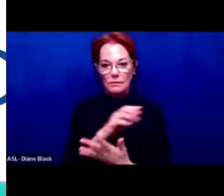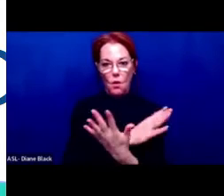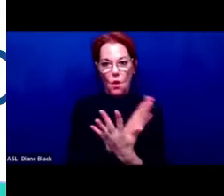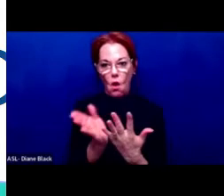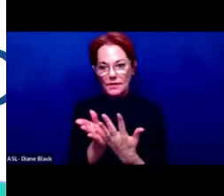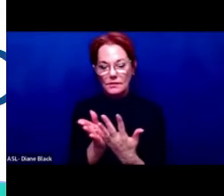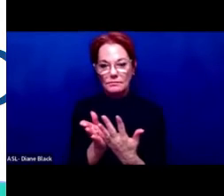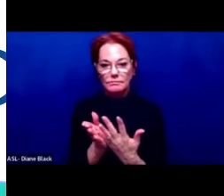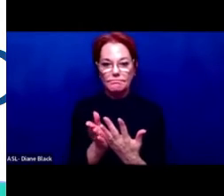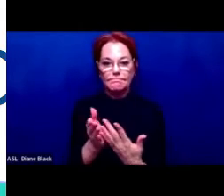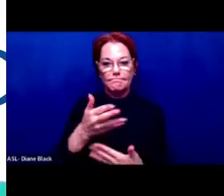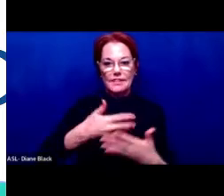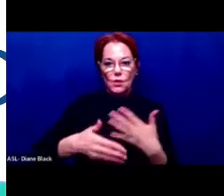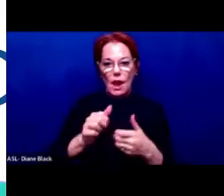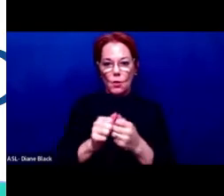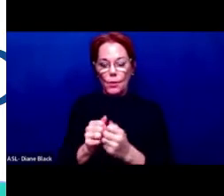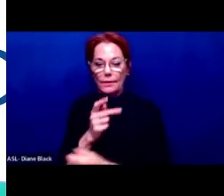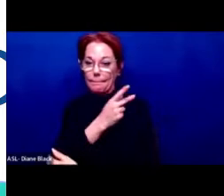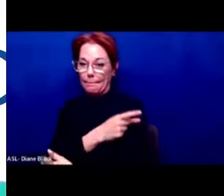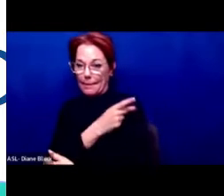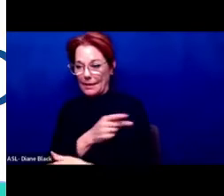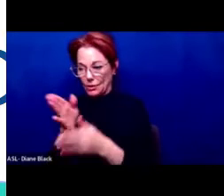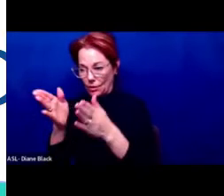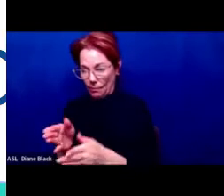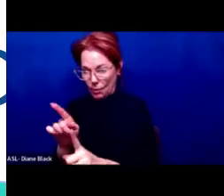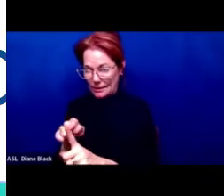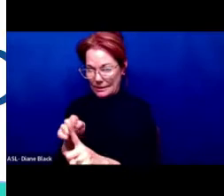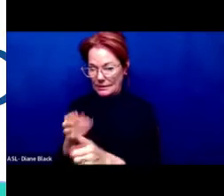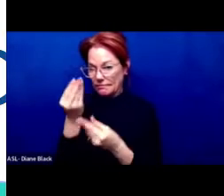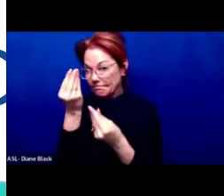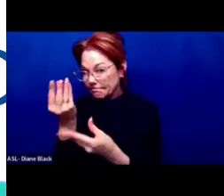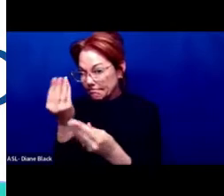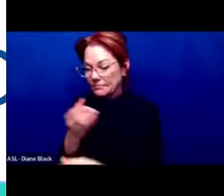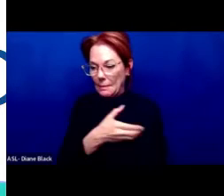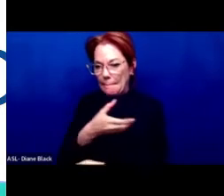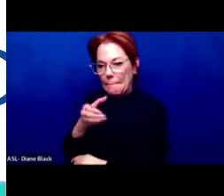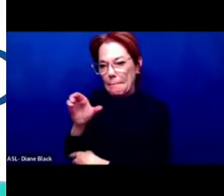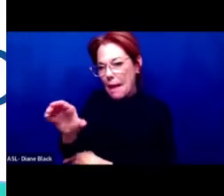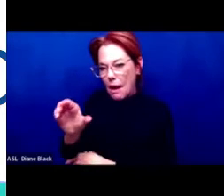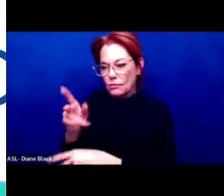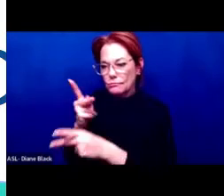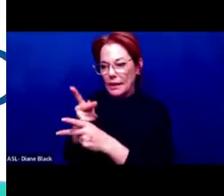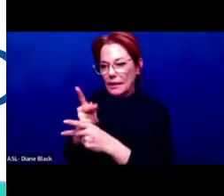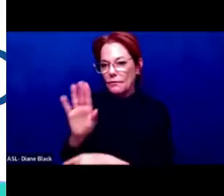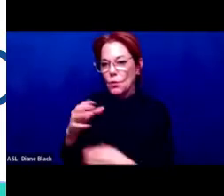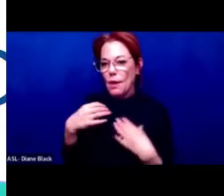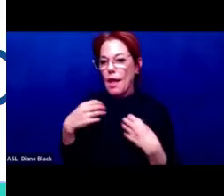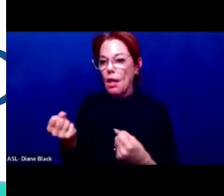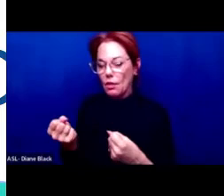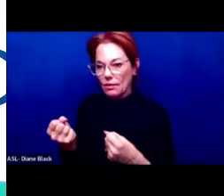you know, the, the patient's individual being informed, being empowered to take care of one's health, as well as having a